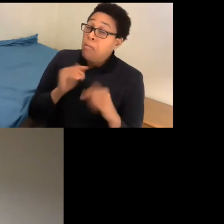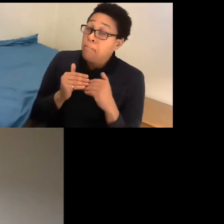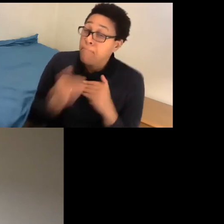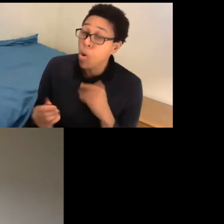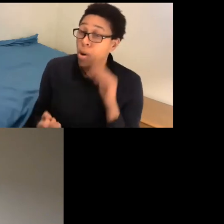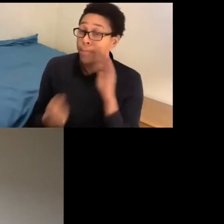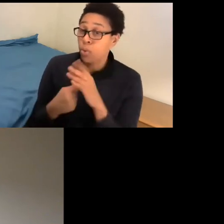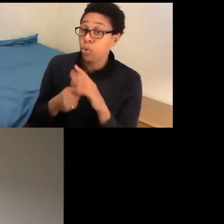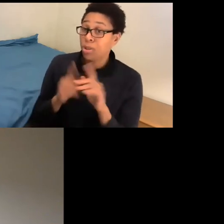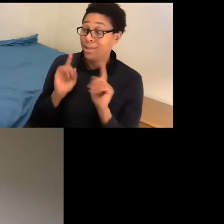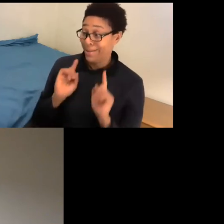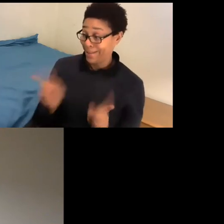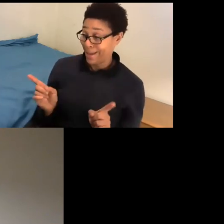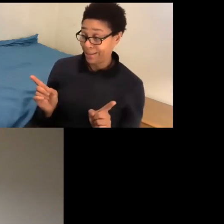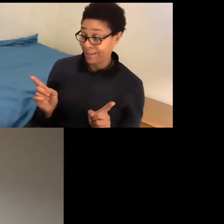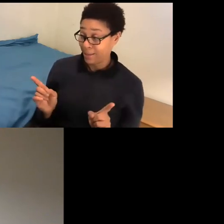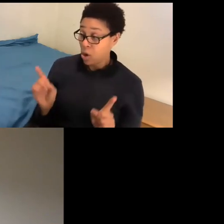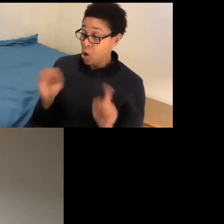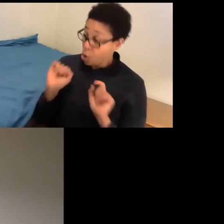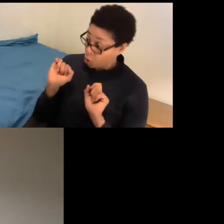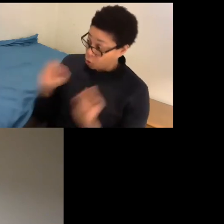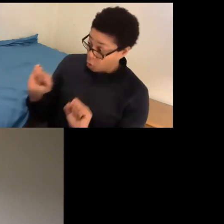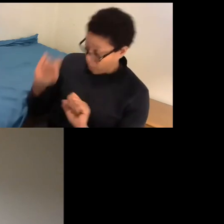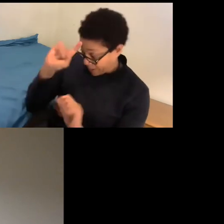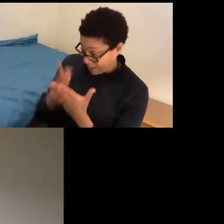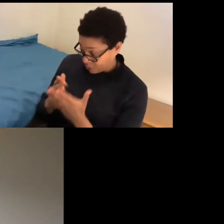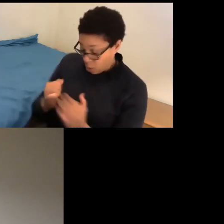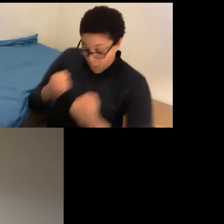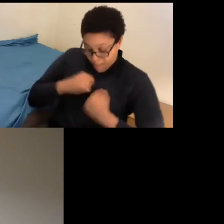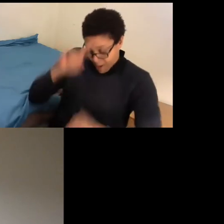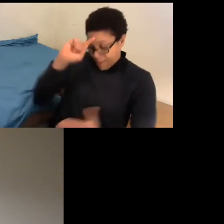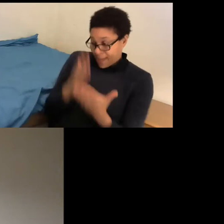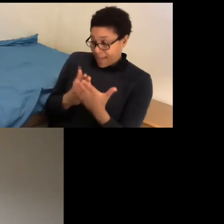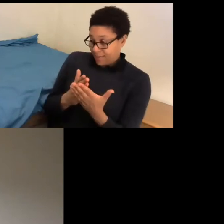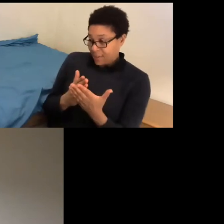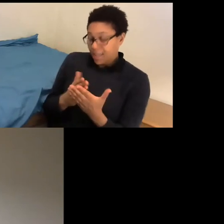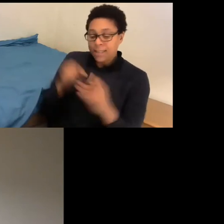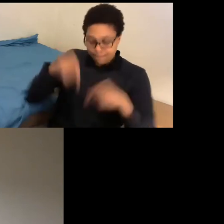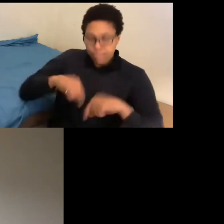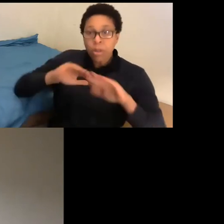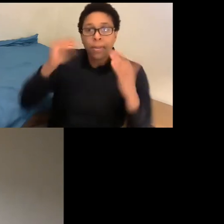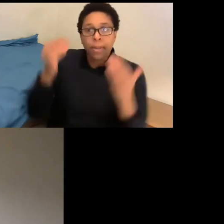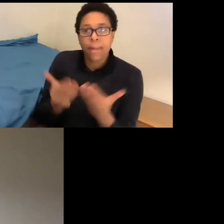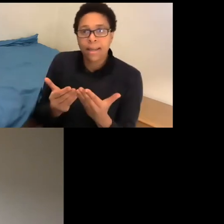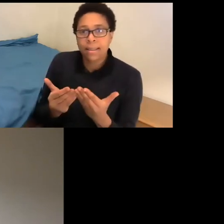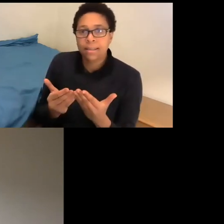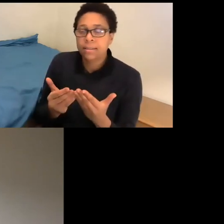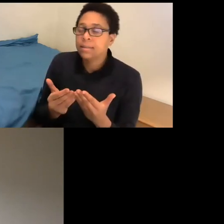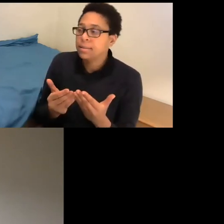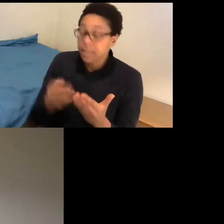becomes an additional part of the theology that everyone can agree on. It's the it's the glue that sticks everything together,